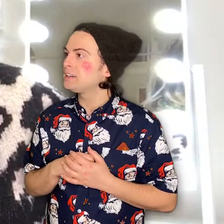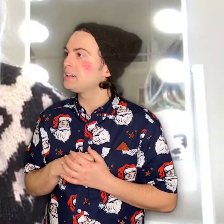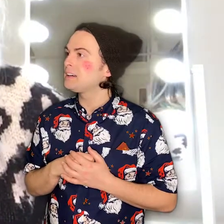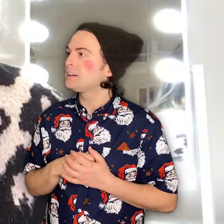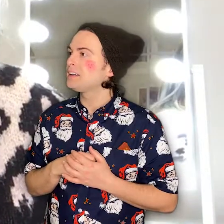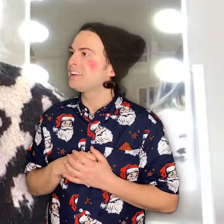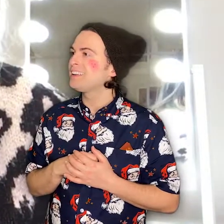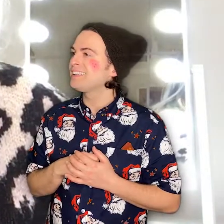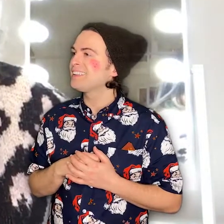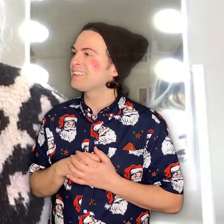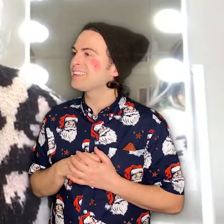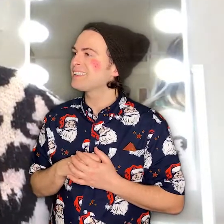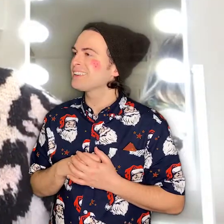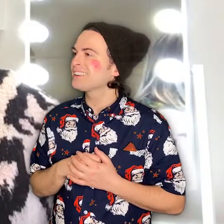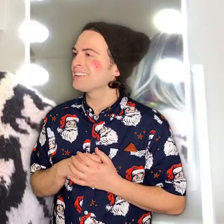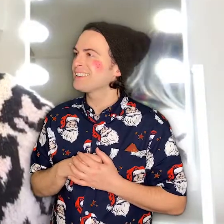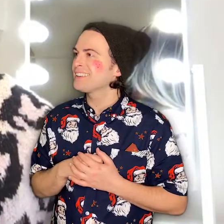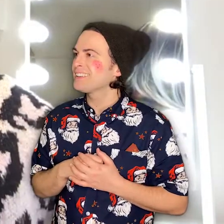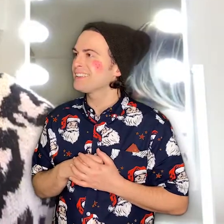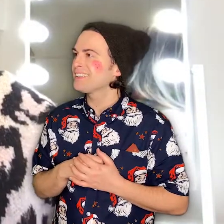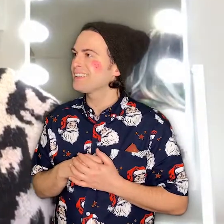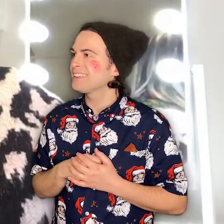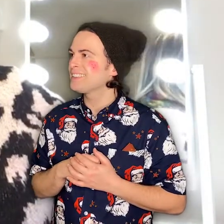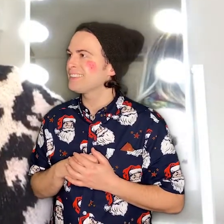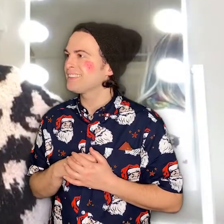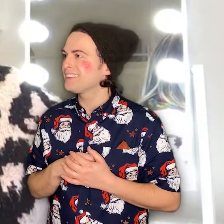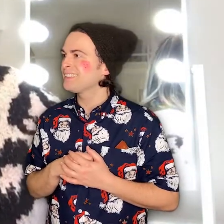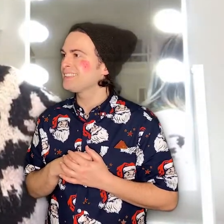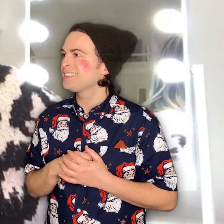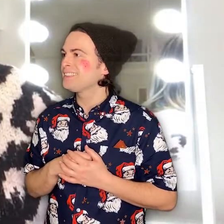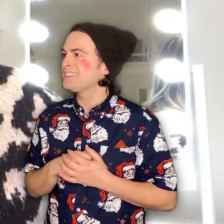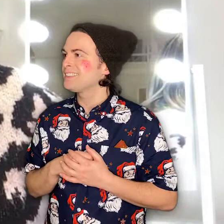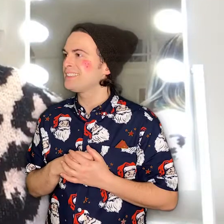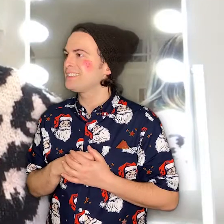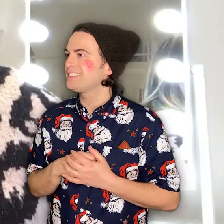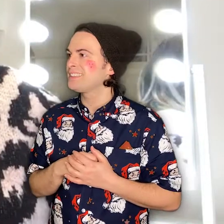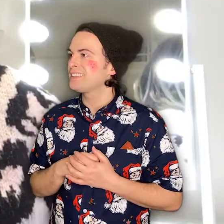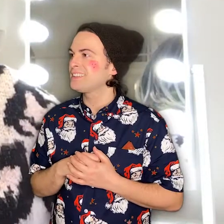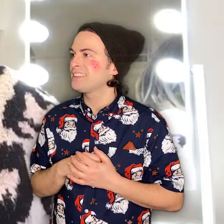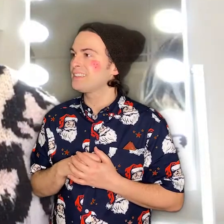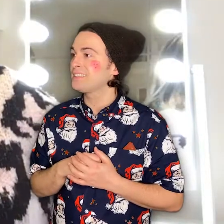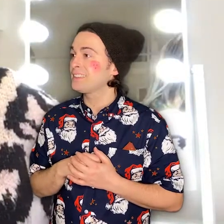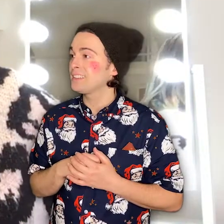is totally off her rocker. We all call her Wind cause she is always letting rip wae these